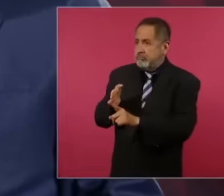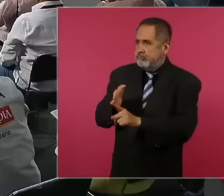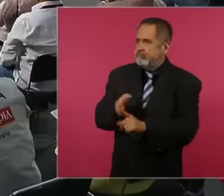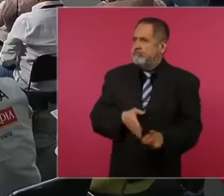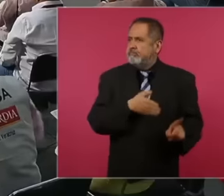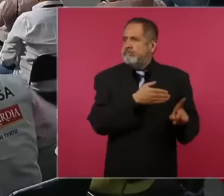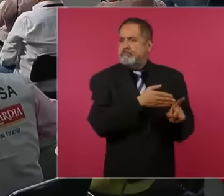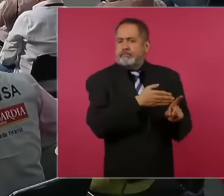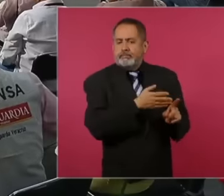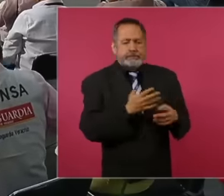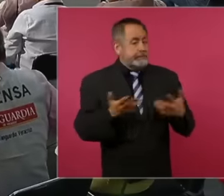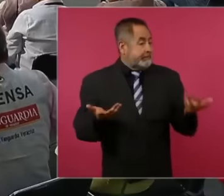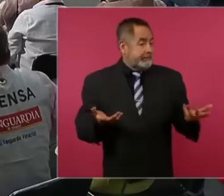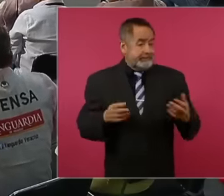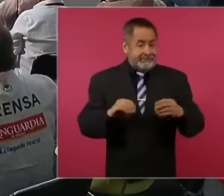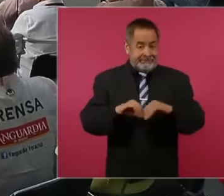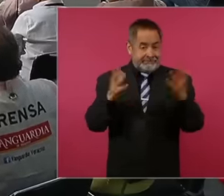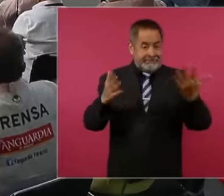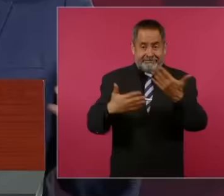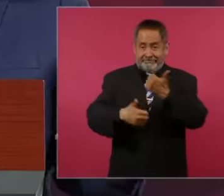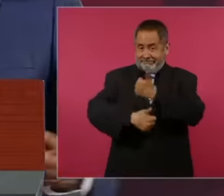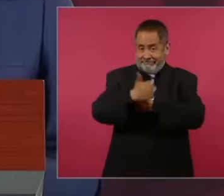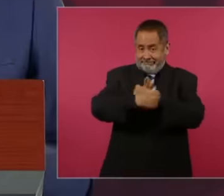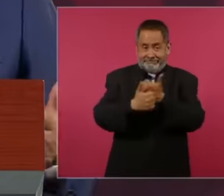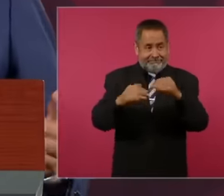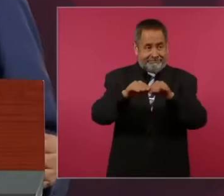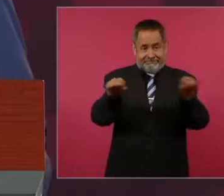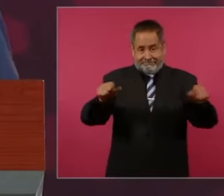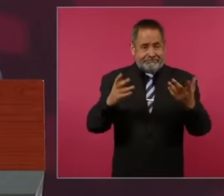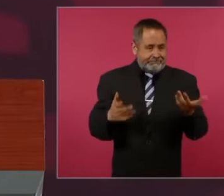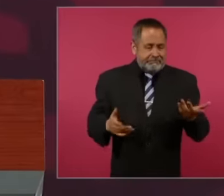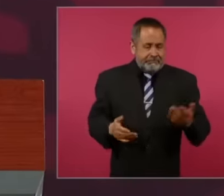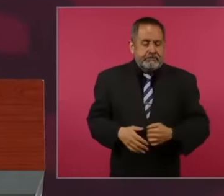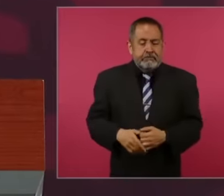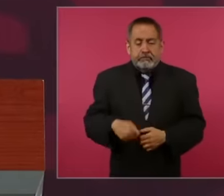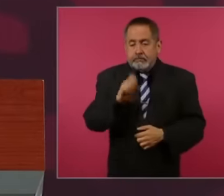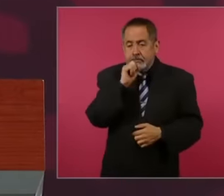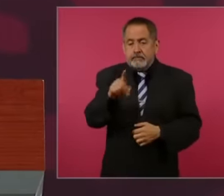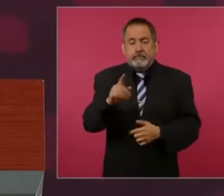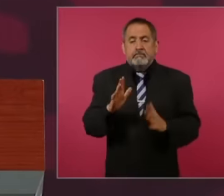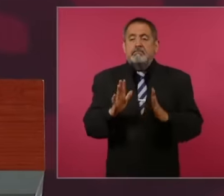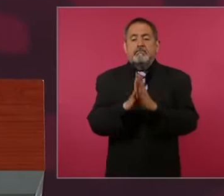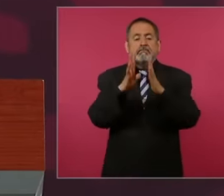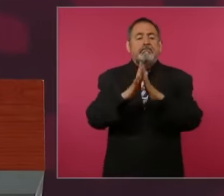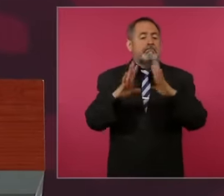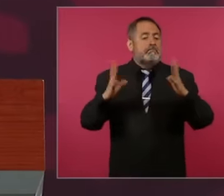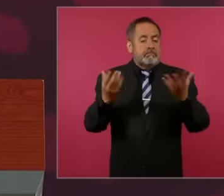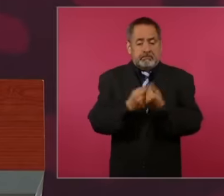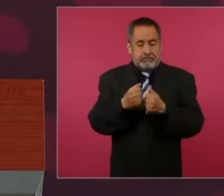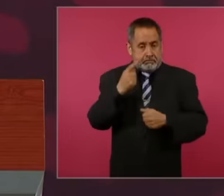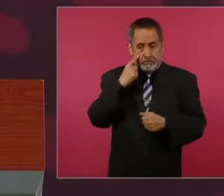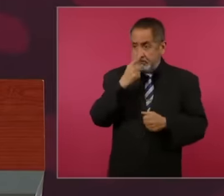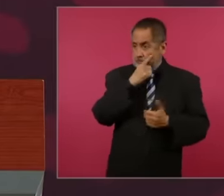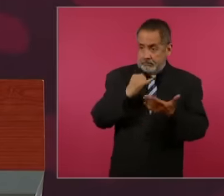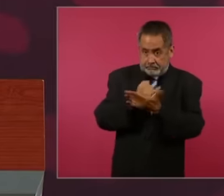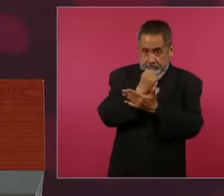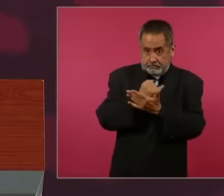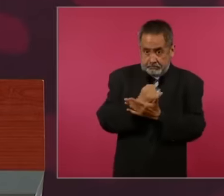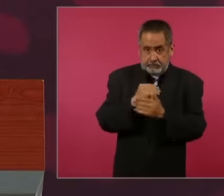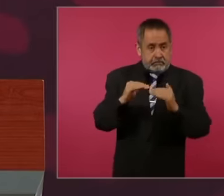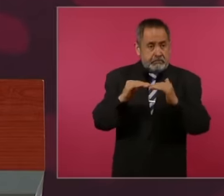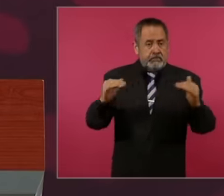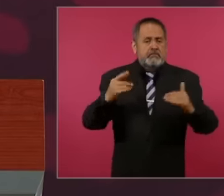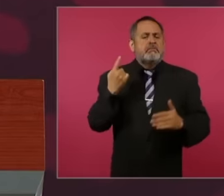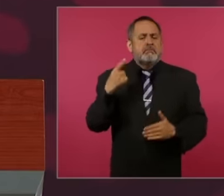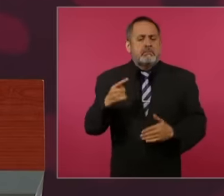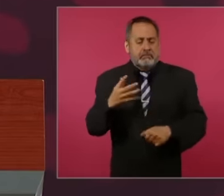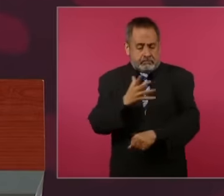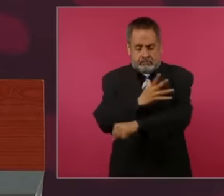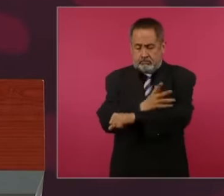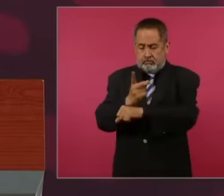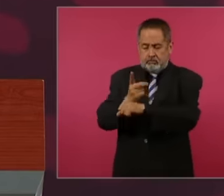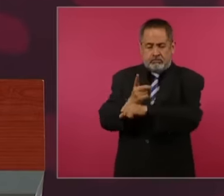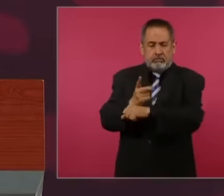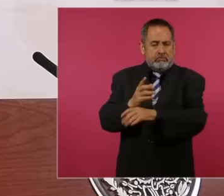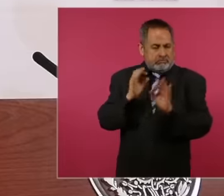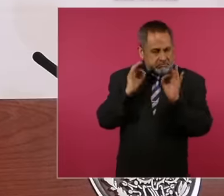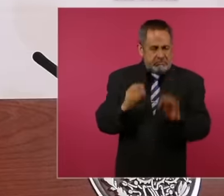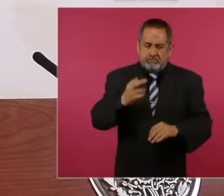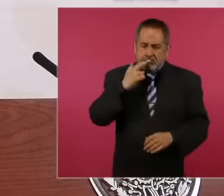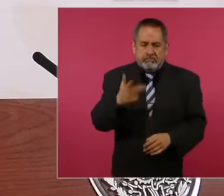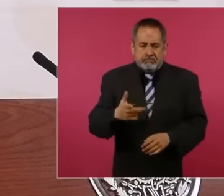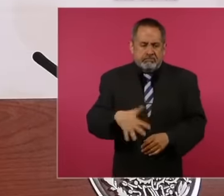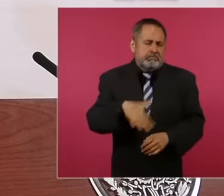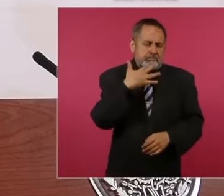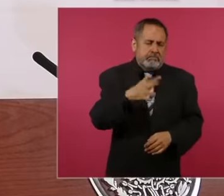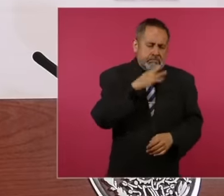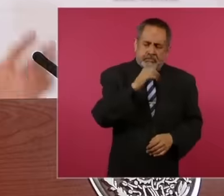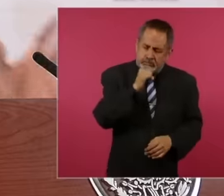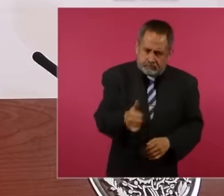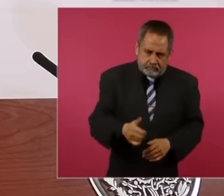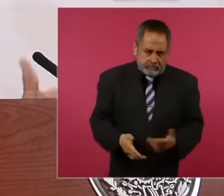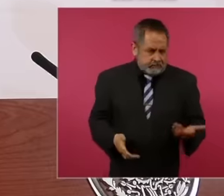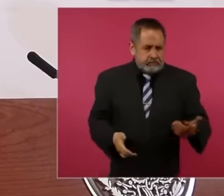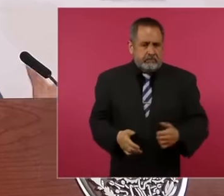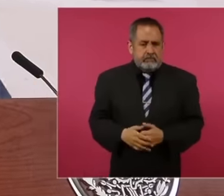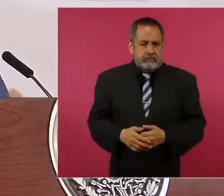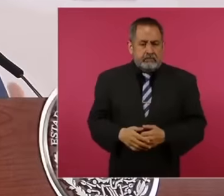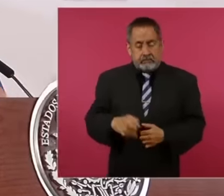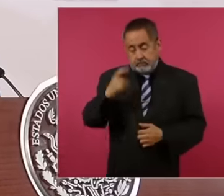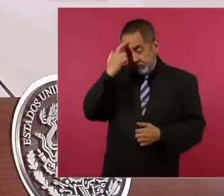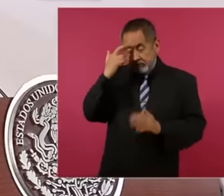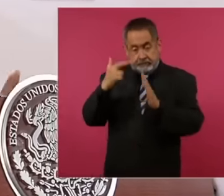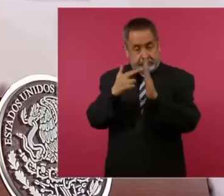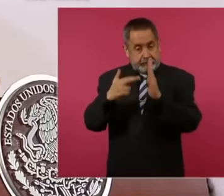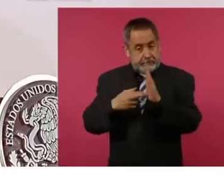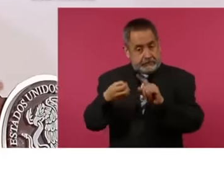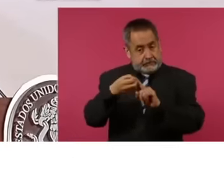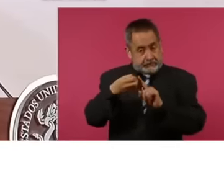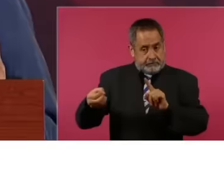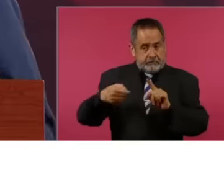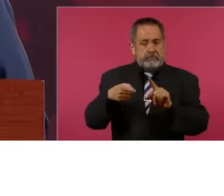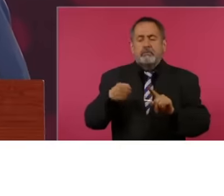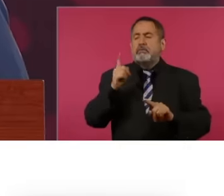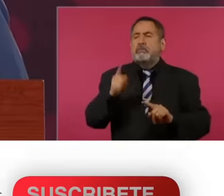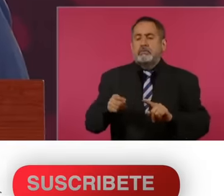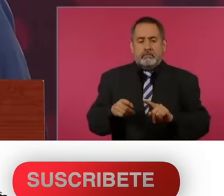and also democracy helps a lot to ensure that there is no corruption. There is a maxim that power